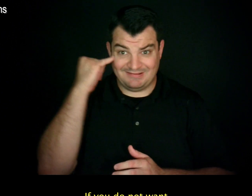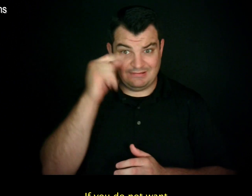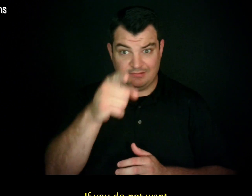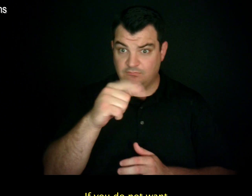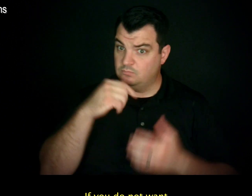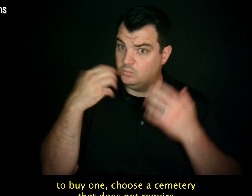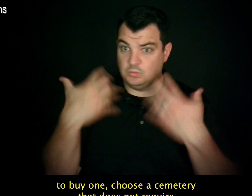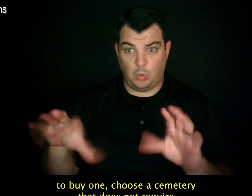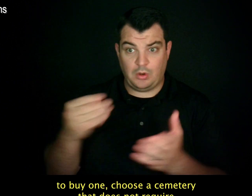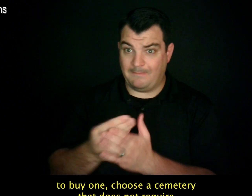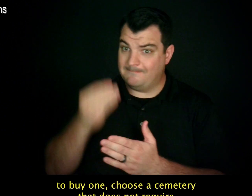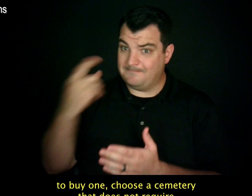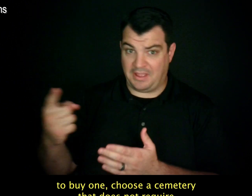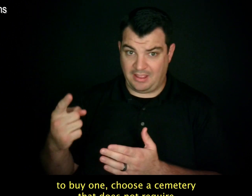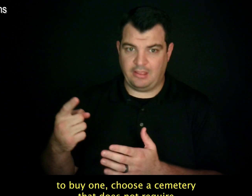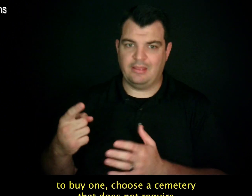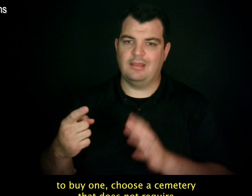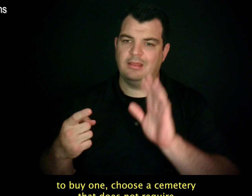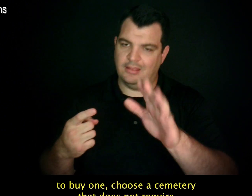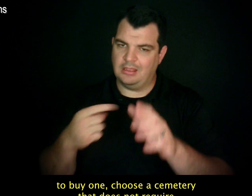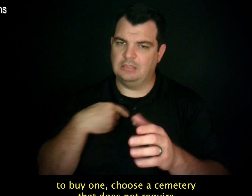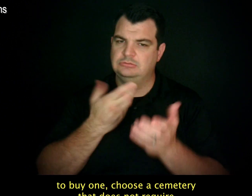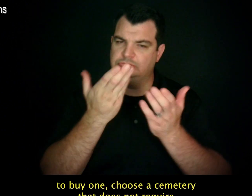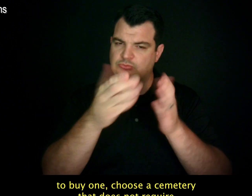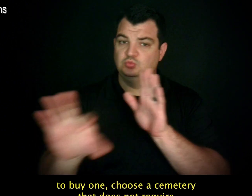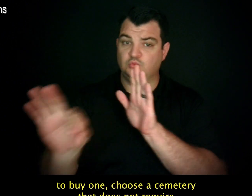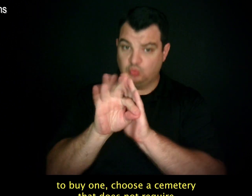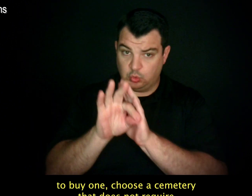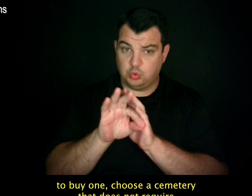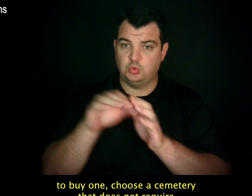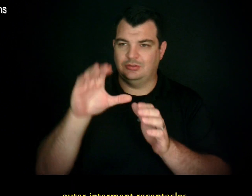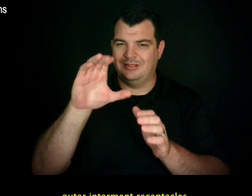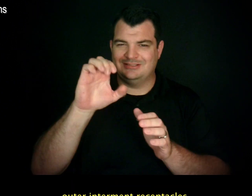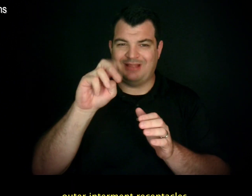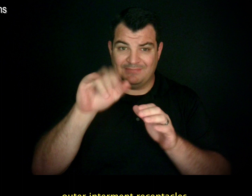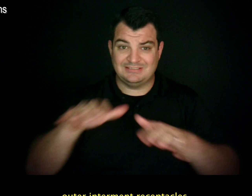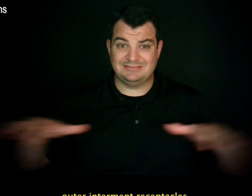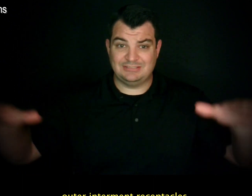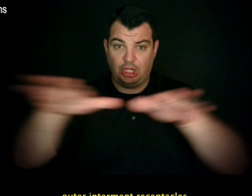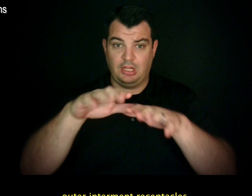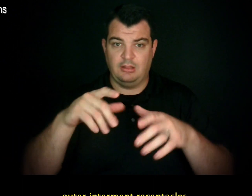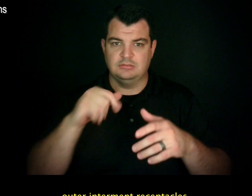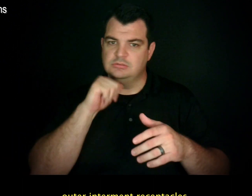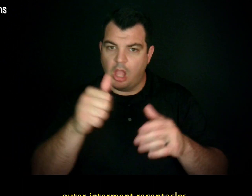If you do not want to buy one, choose a cemetery that does not require outer interment receptacles.